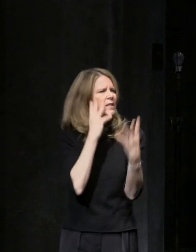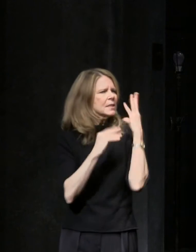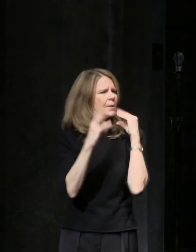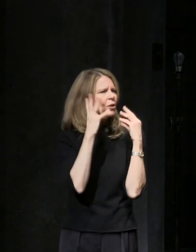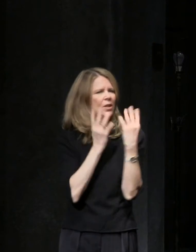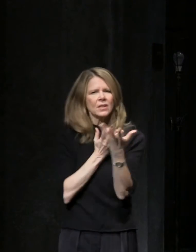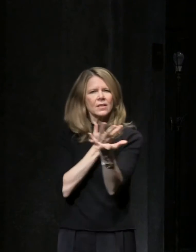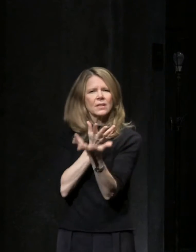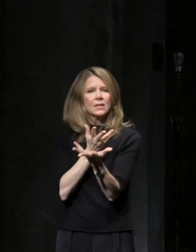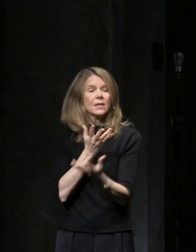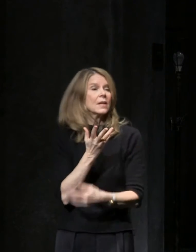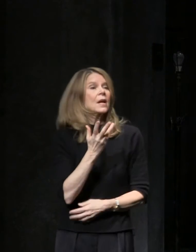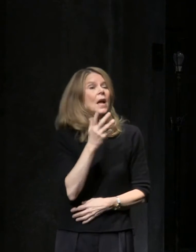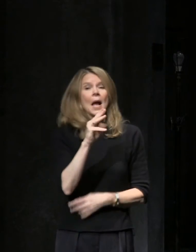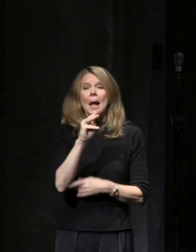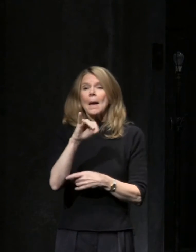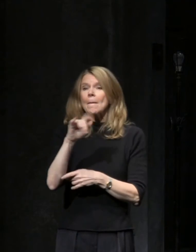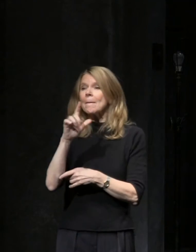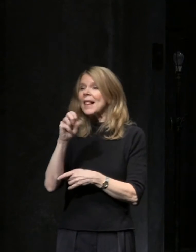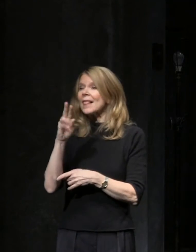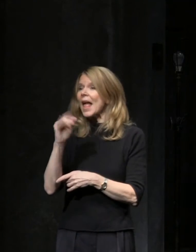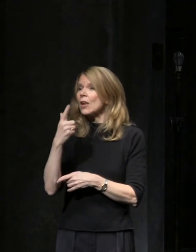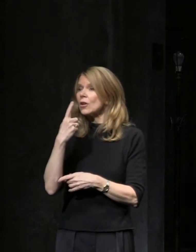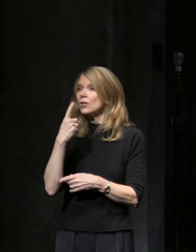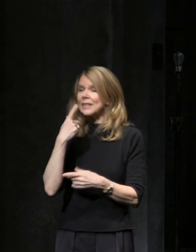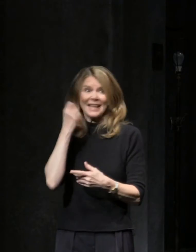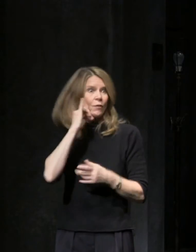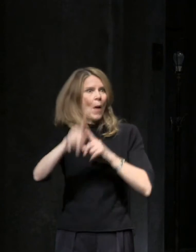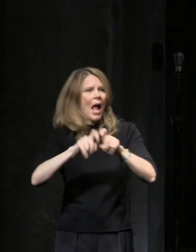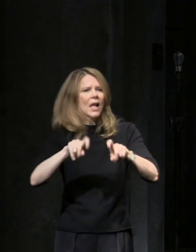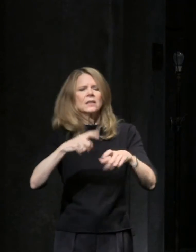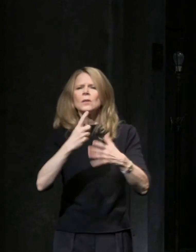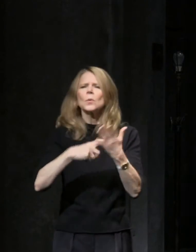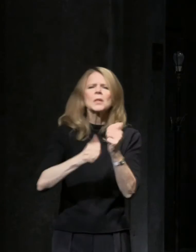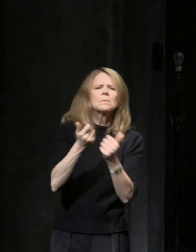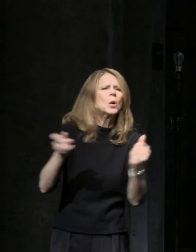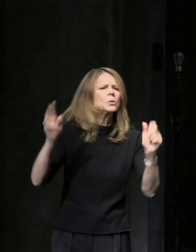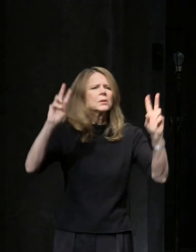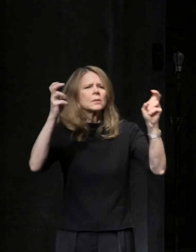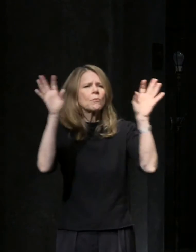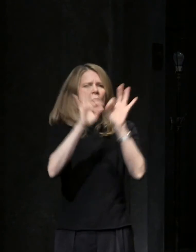millennials say is most important to them, if you ask them, “Has my life been made better